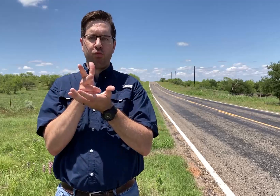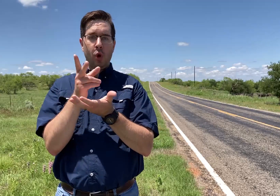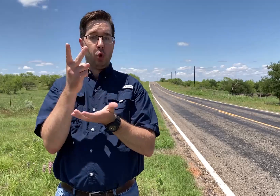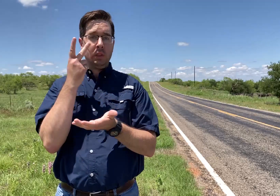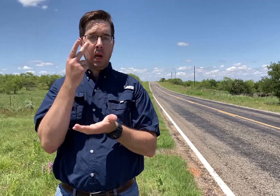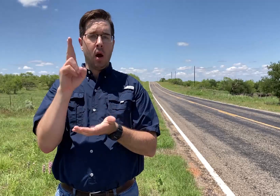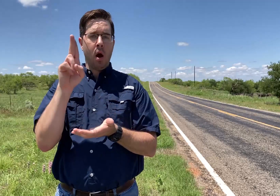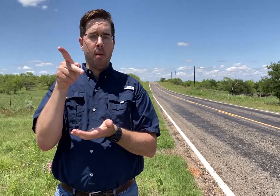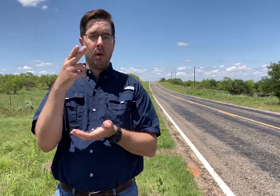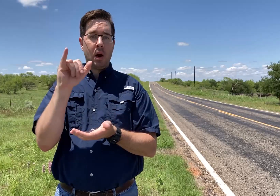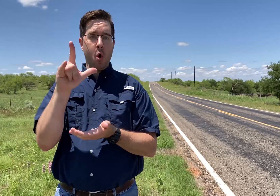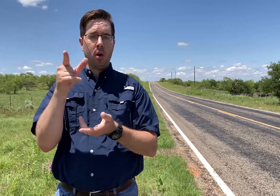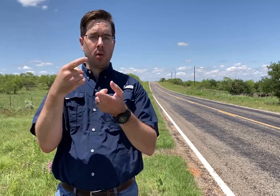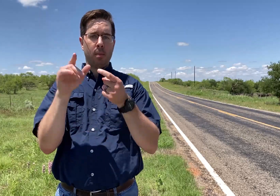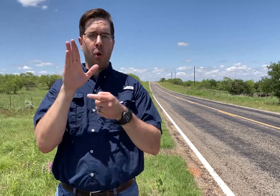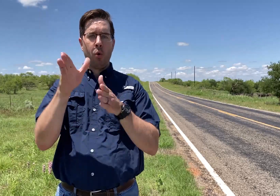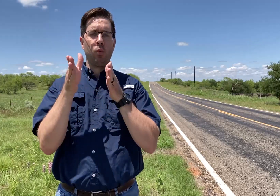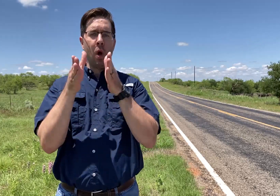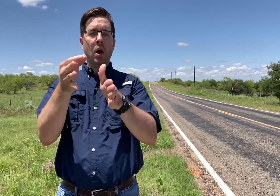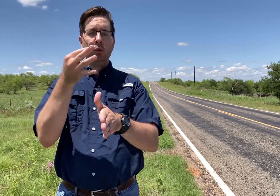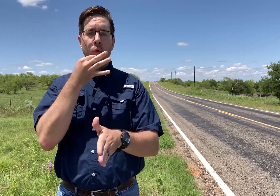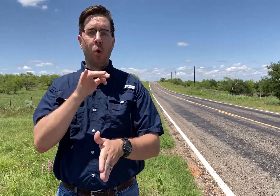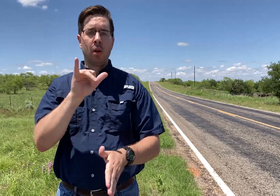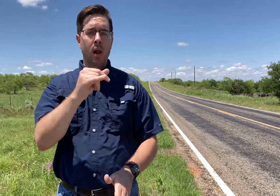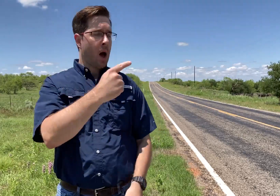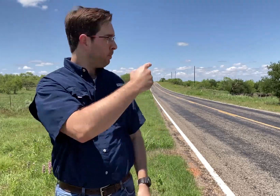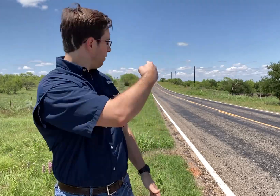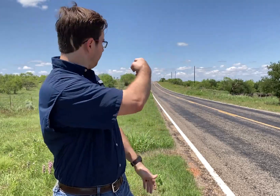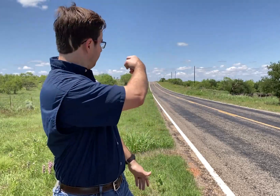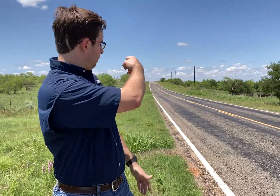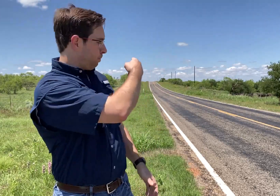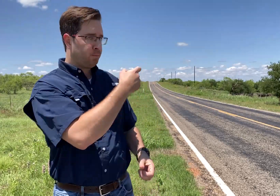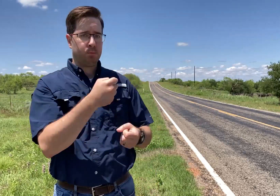You are seeing the uphill coming your way soon.